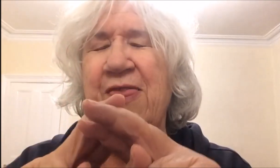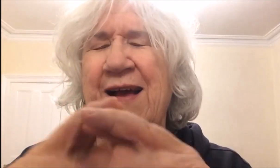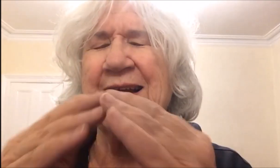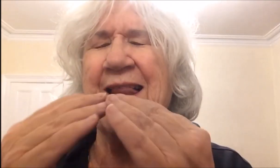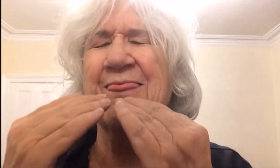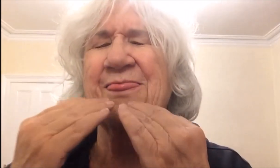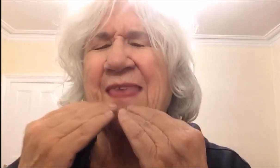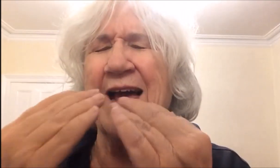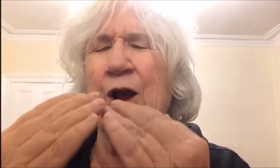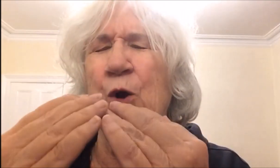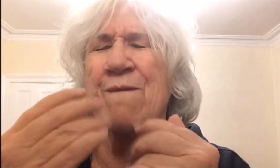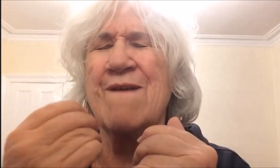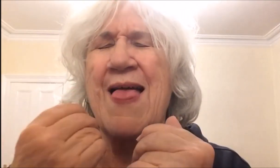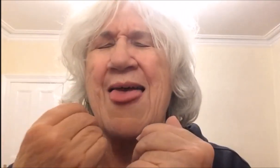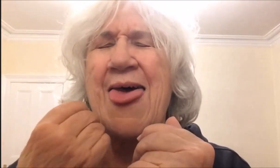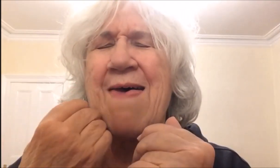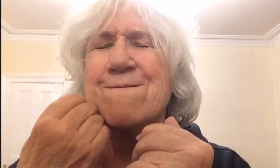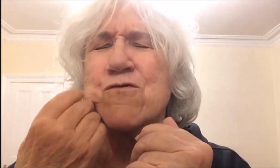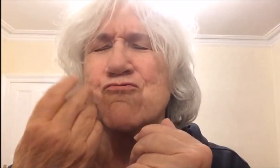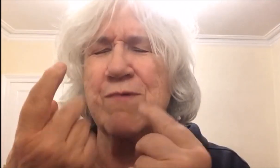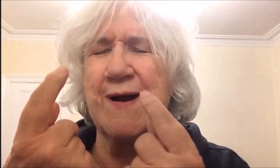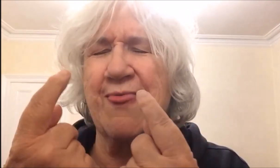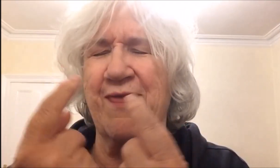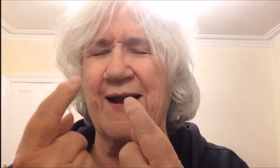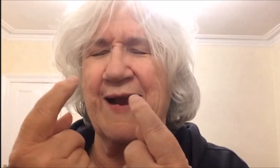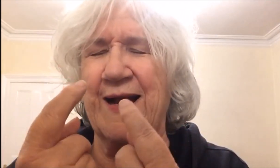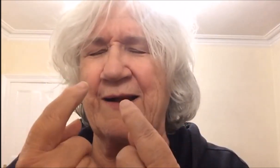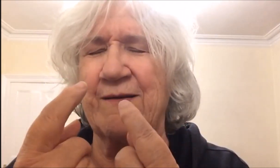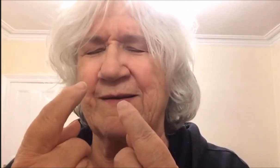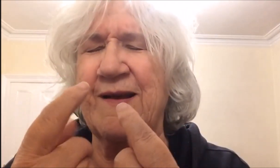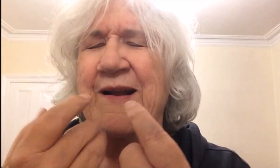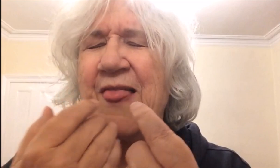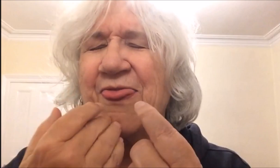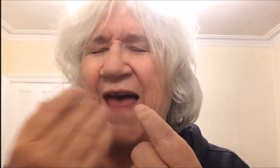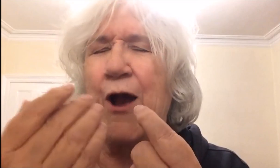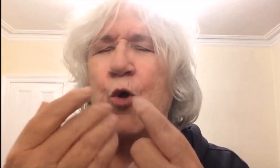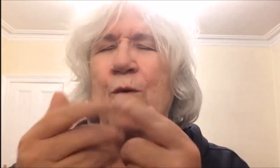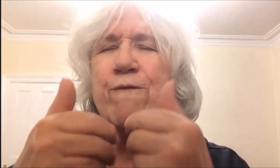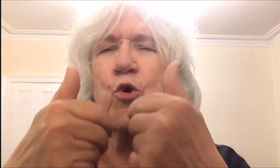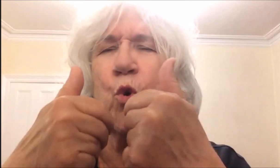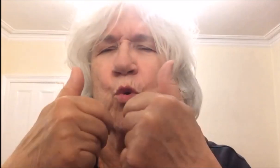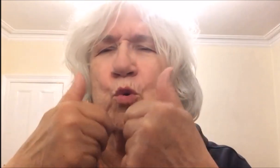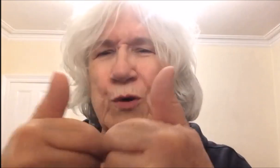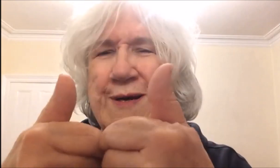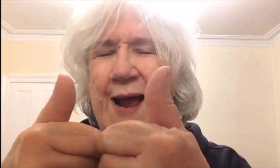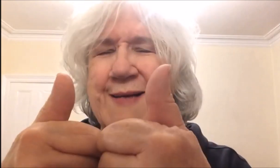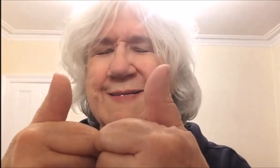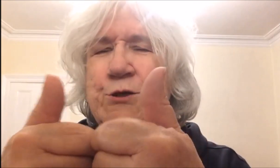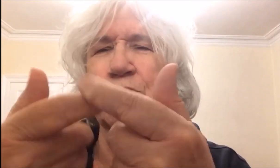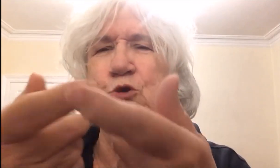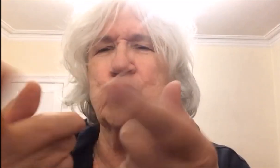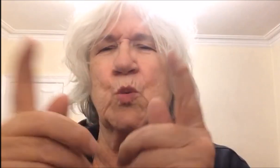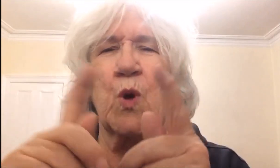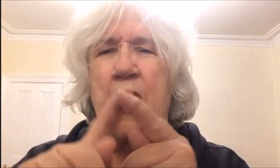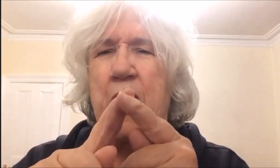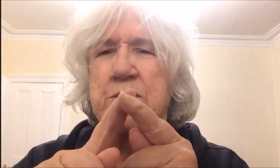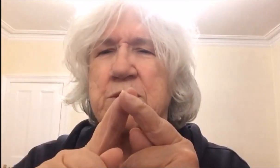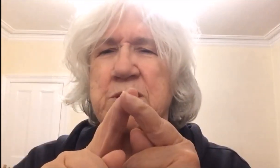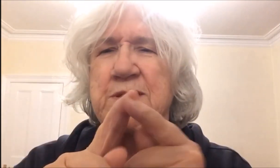Father, thank you for everything, thank you for your goodness to us.